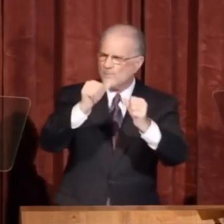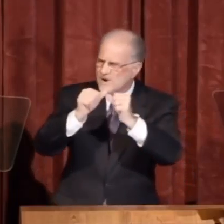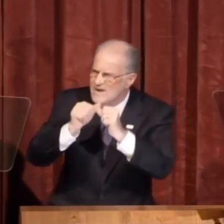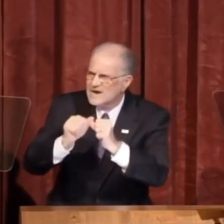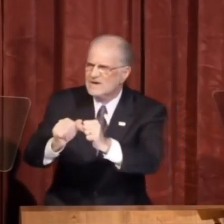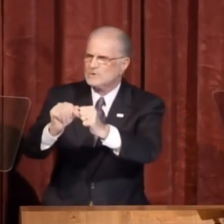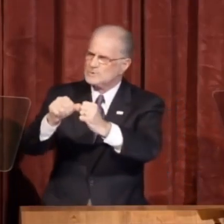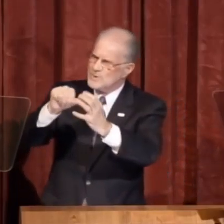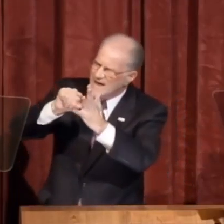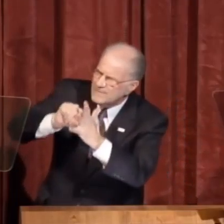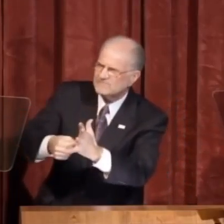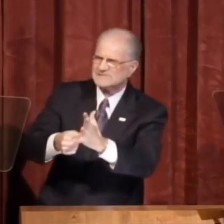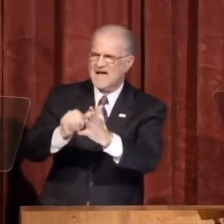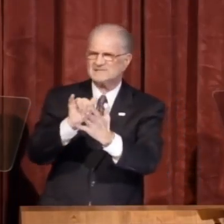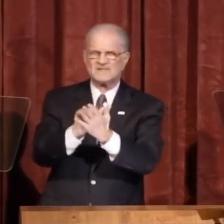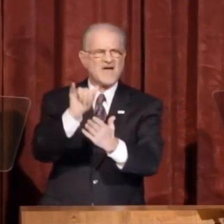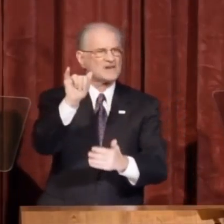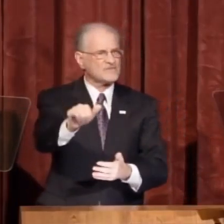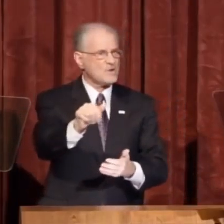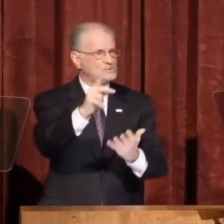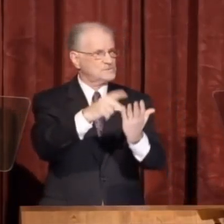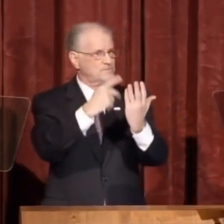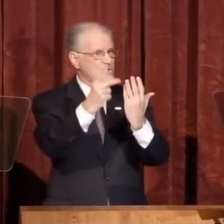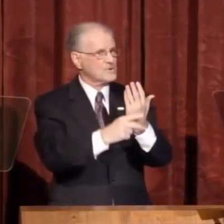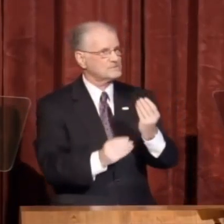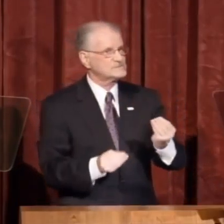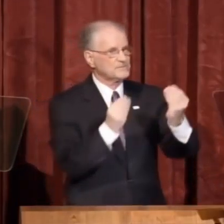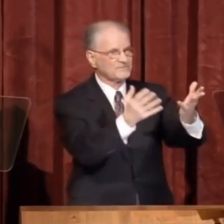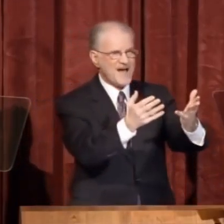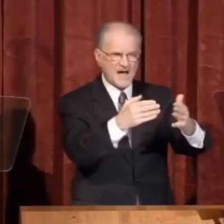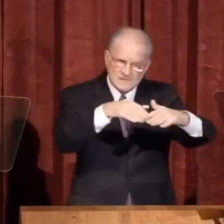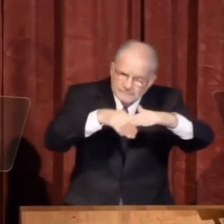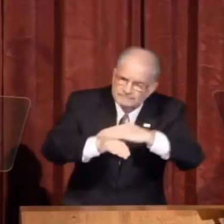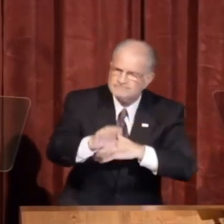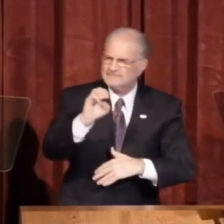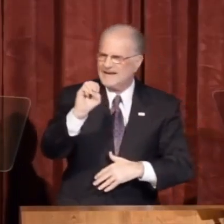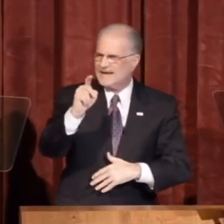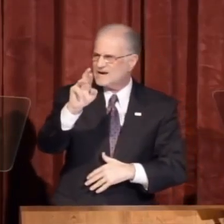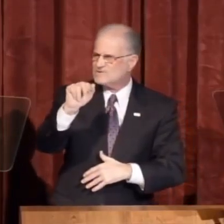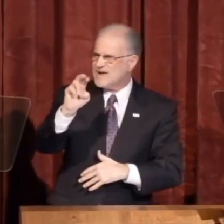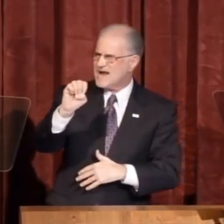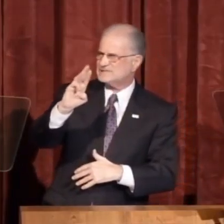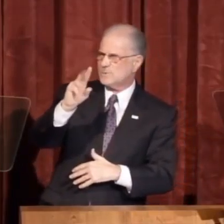And they will benefit all Gallaudet students,